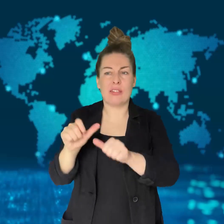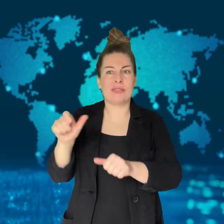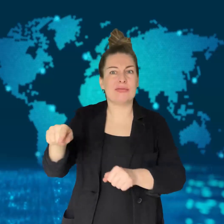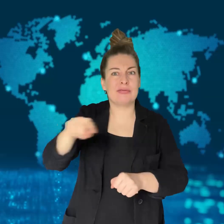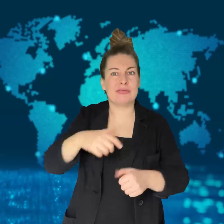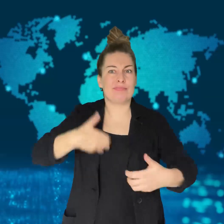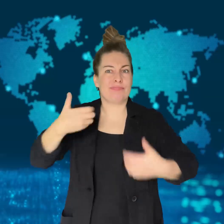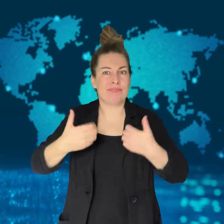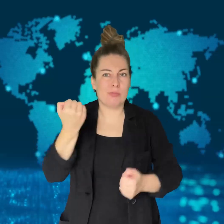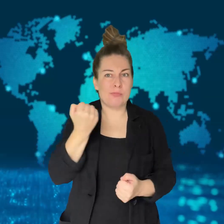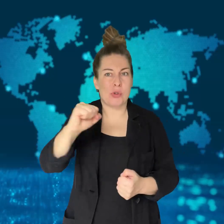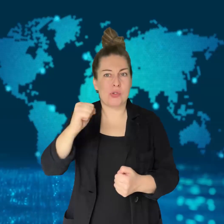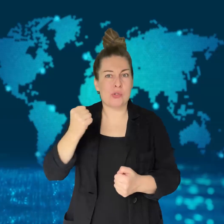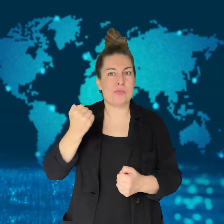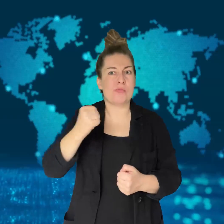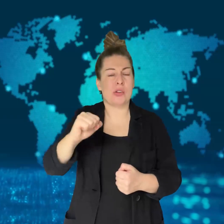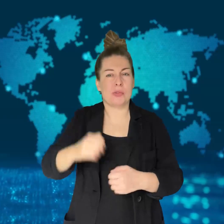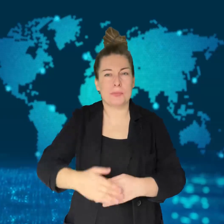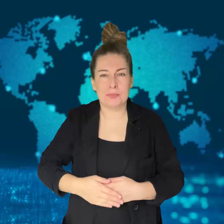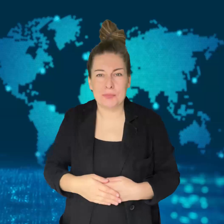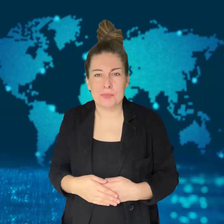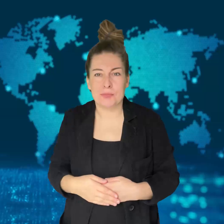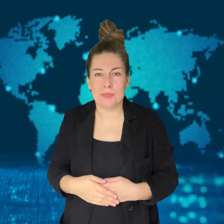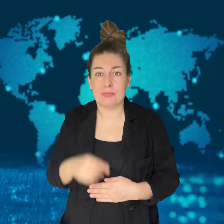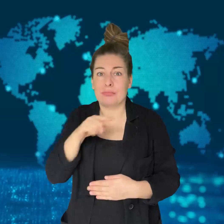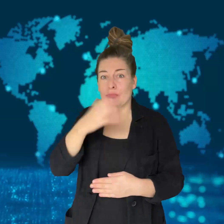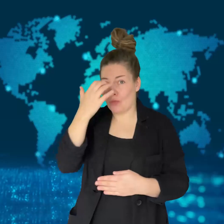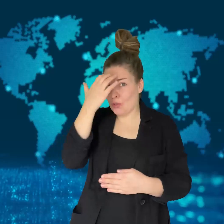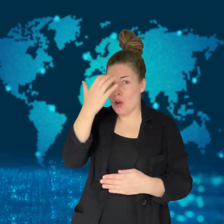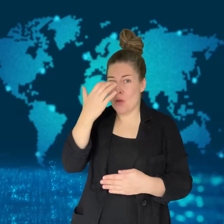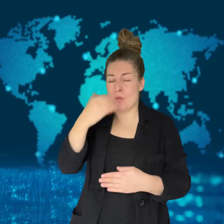and it's been estimated that hundreds of